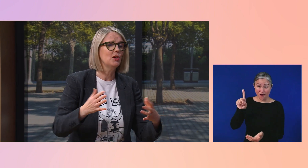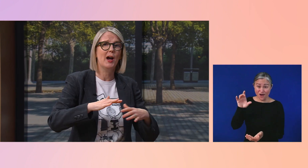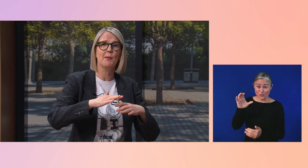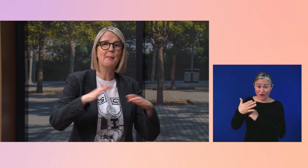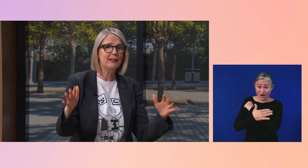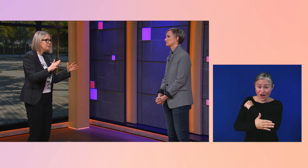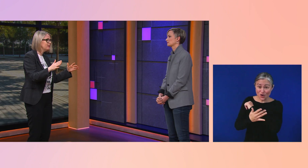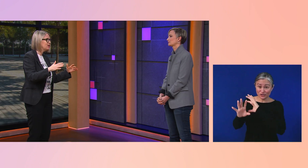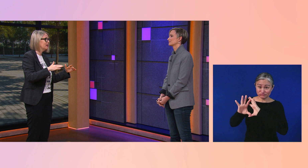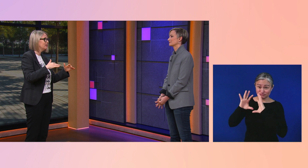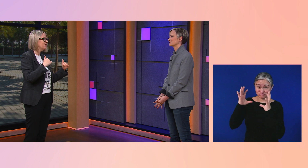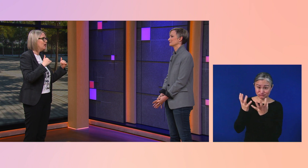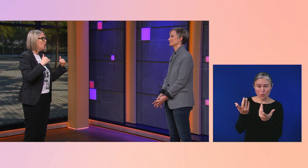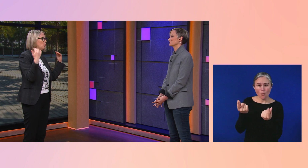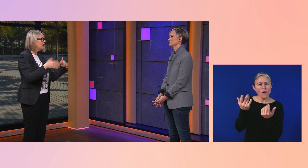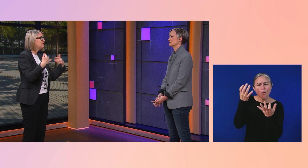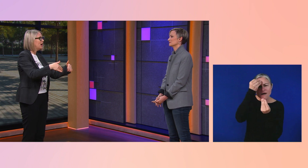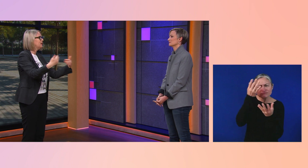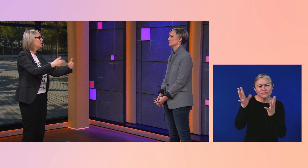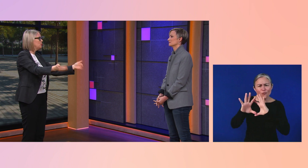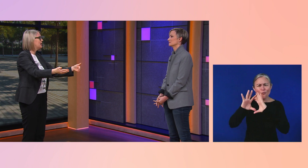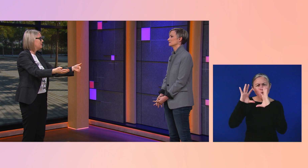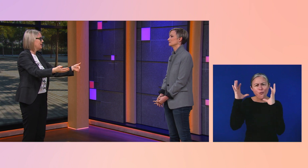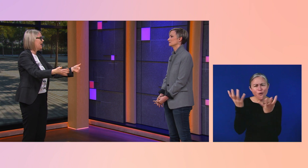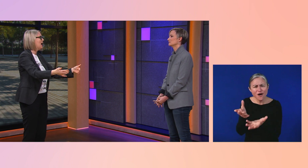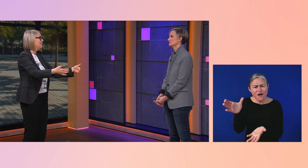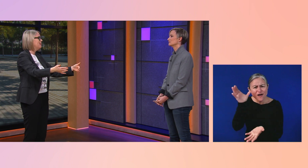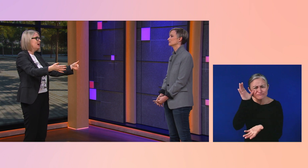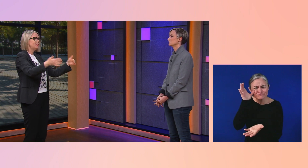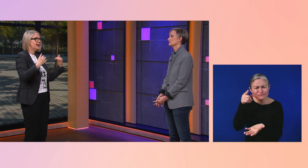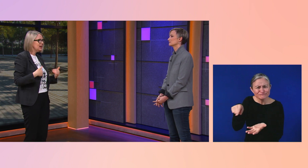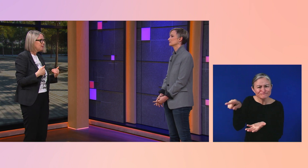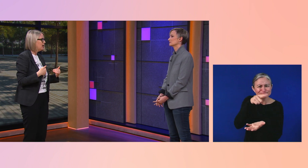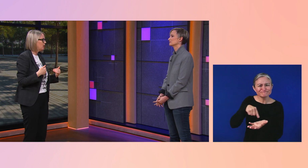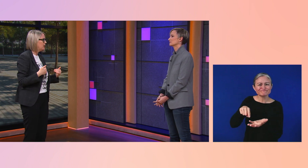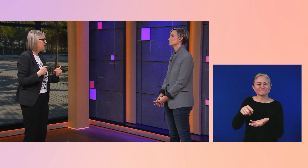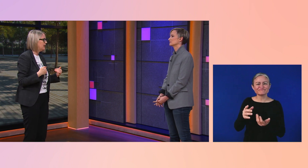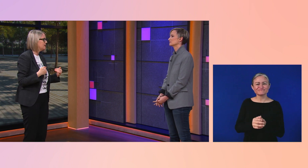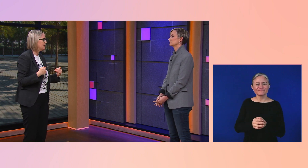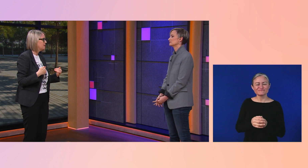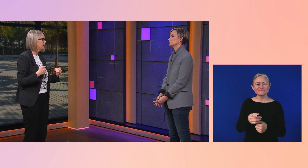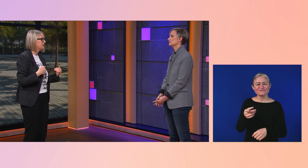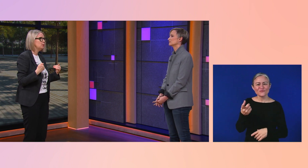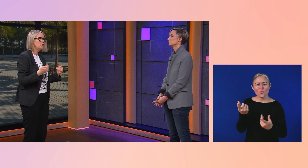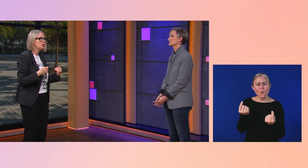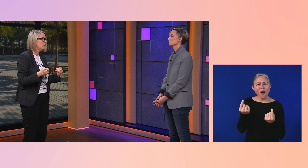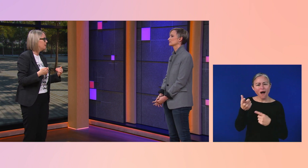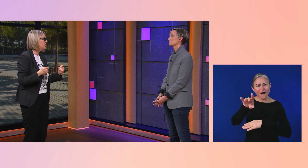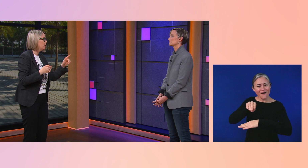you have amazing positions. What advice would you give to them thinking about a career in accessibility? What would you want them to know?